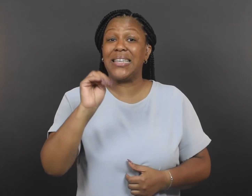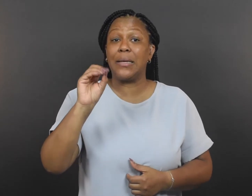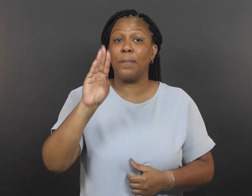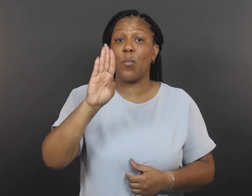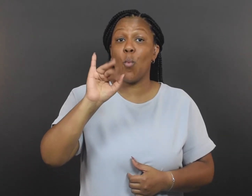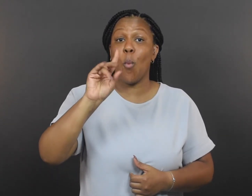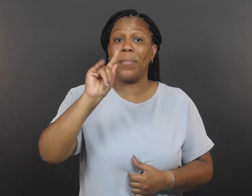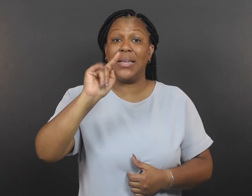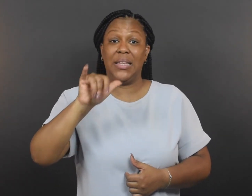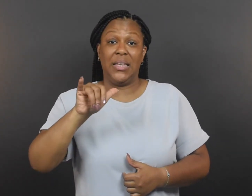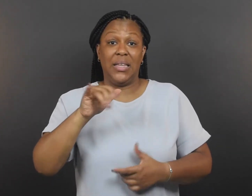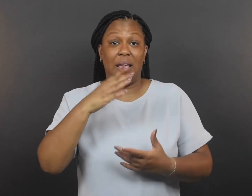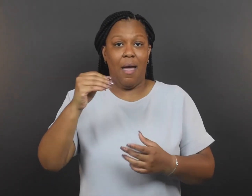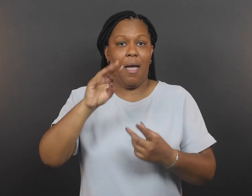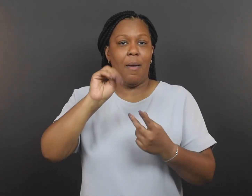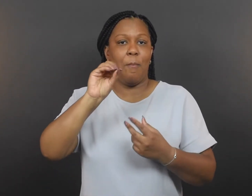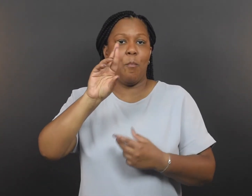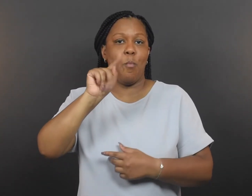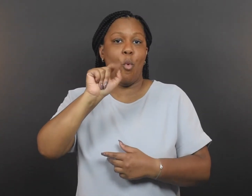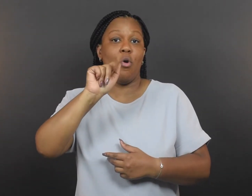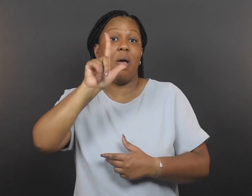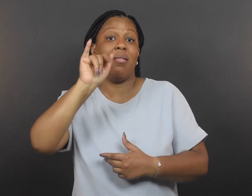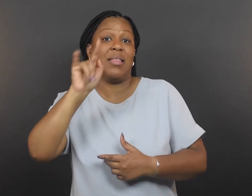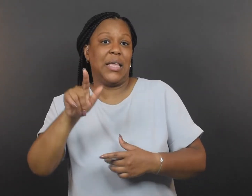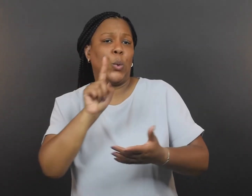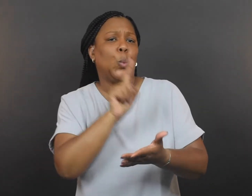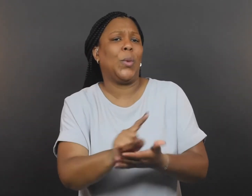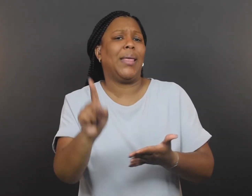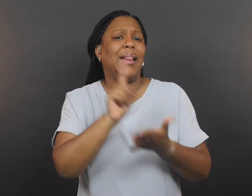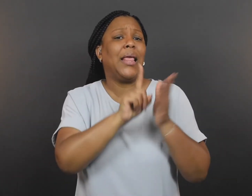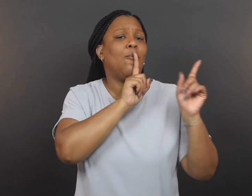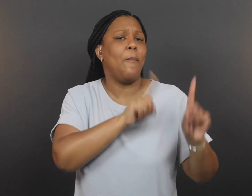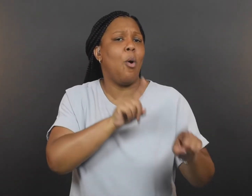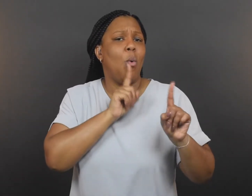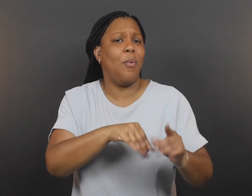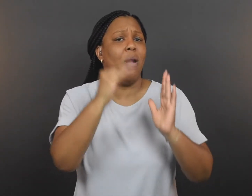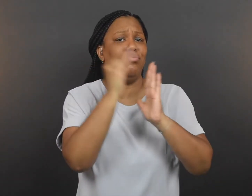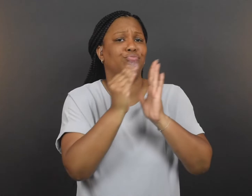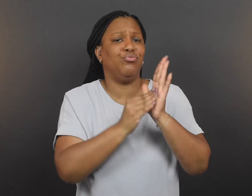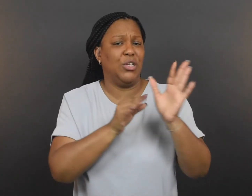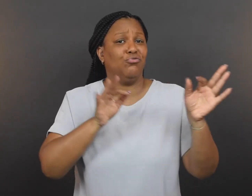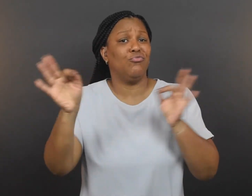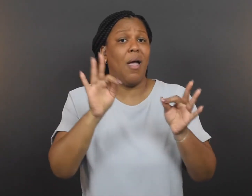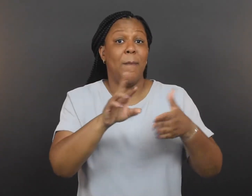A CDC Morbidity and Mortality Weekly Report describes results from Arizona.